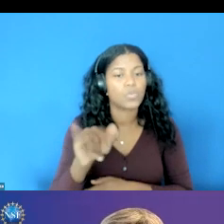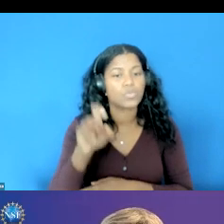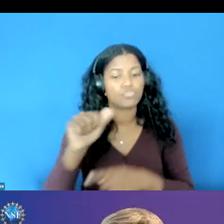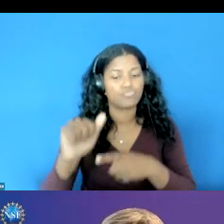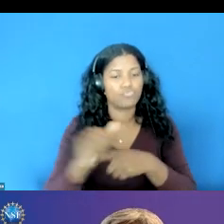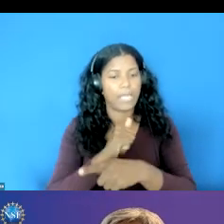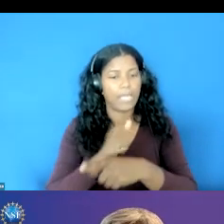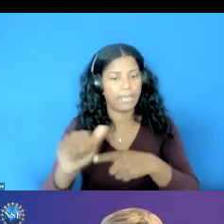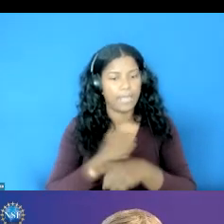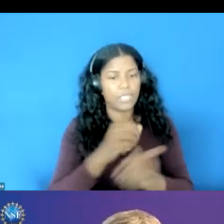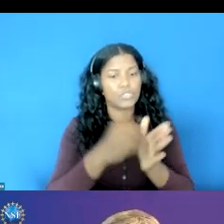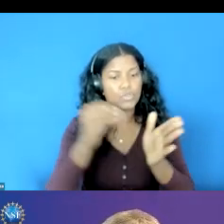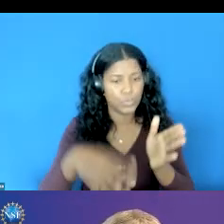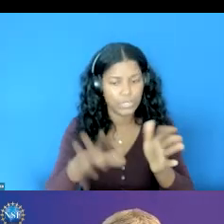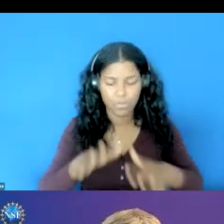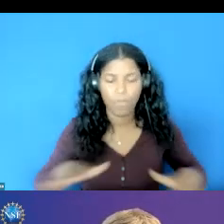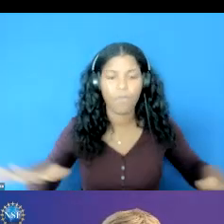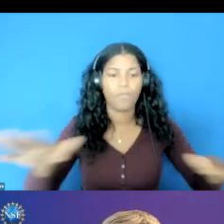of students in cross-disciplinary research.